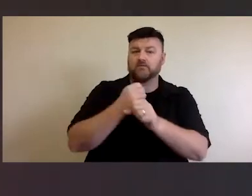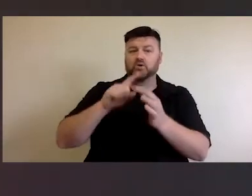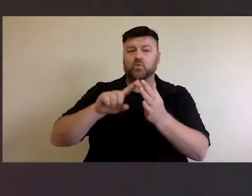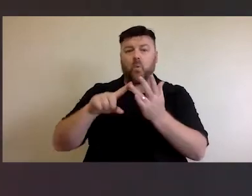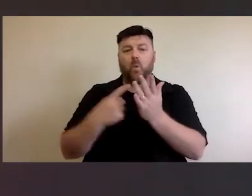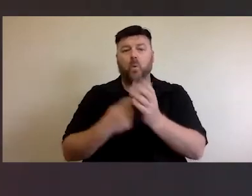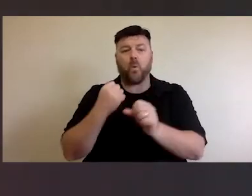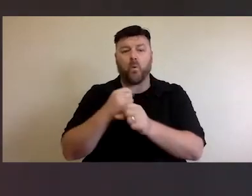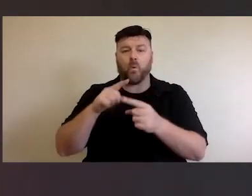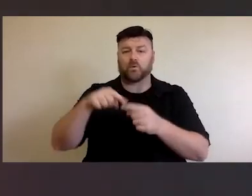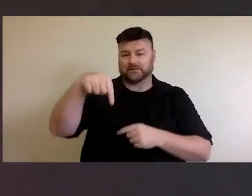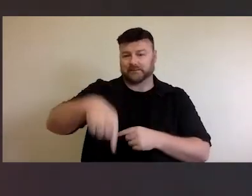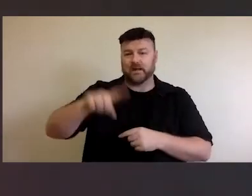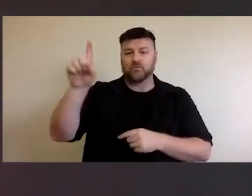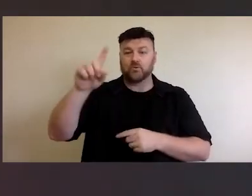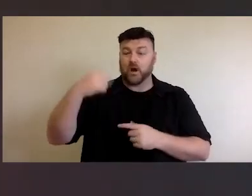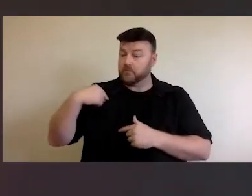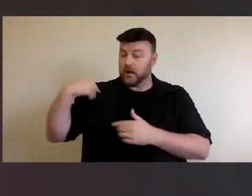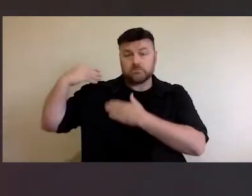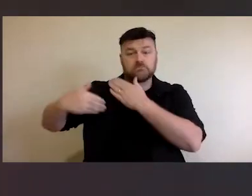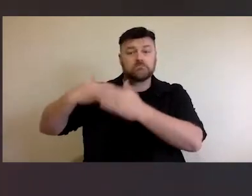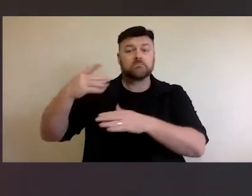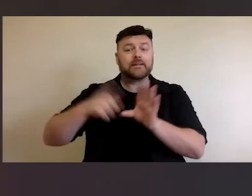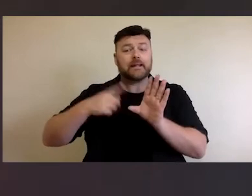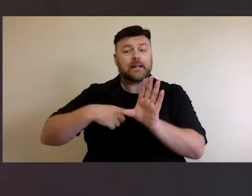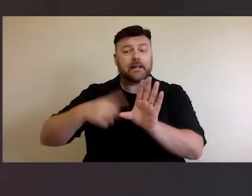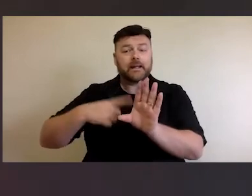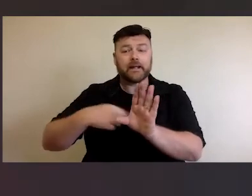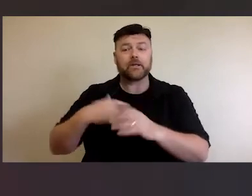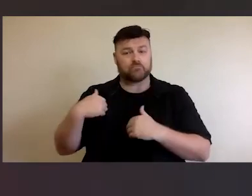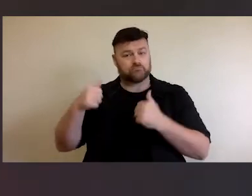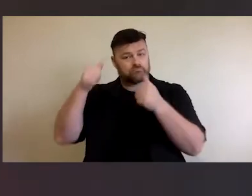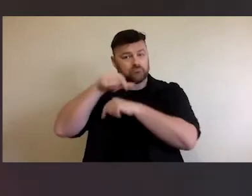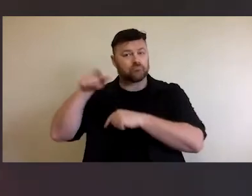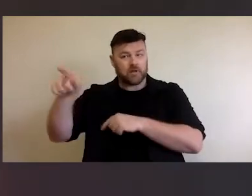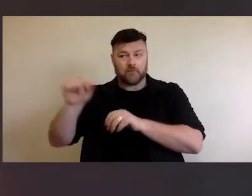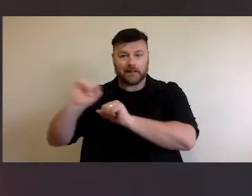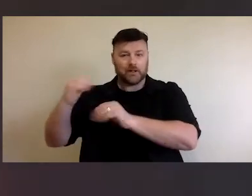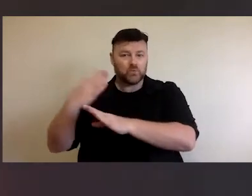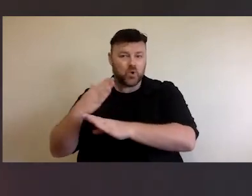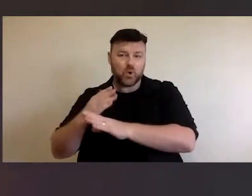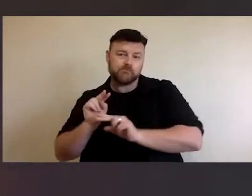the years, I have stayed very close to George and his team's work, and I